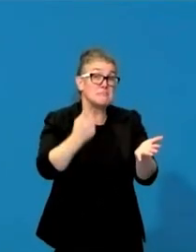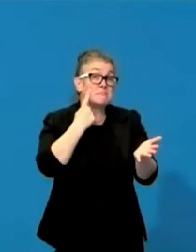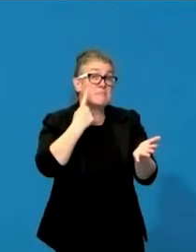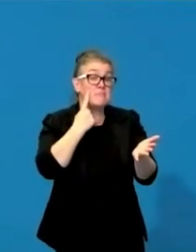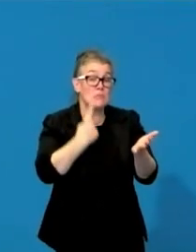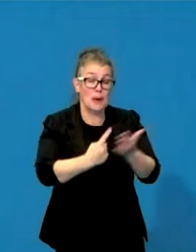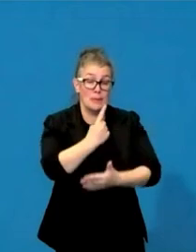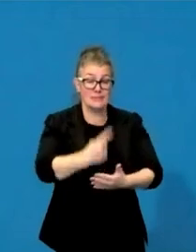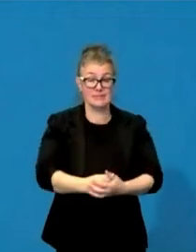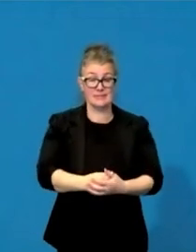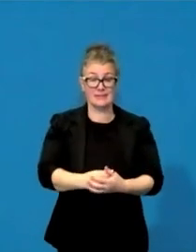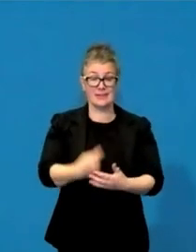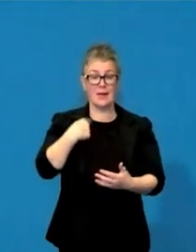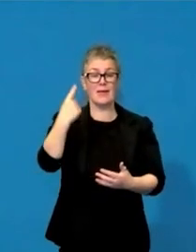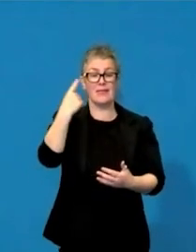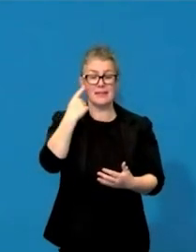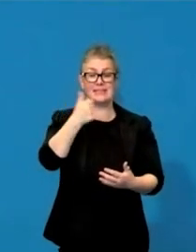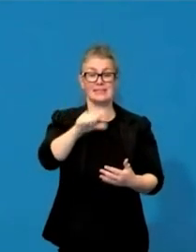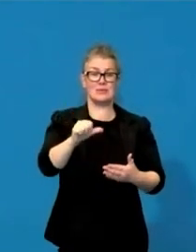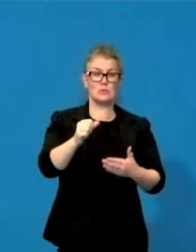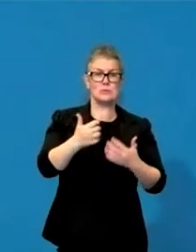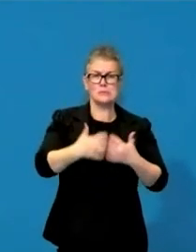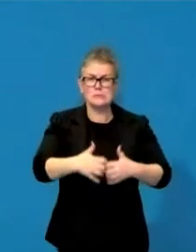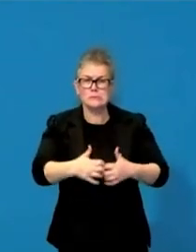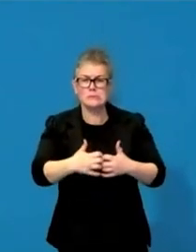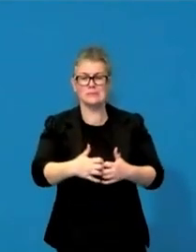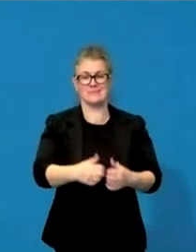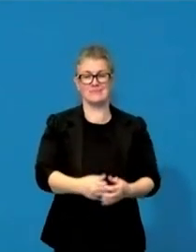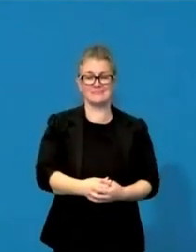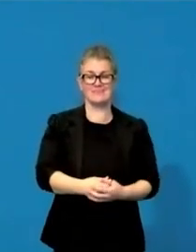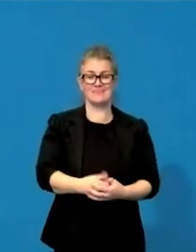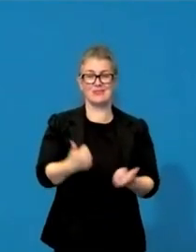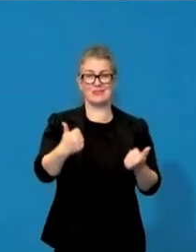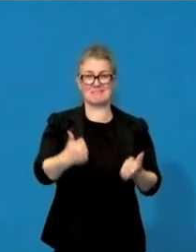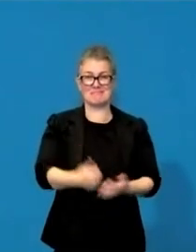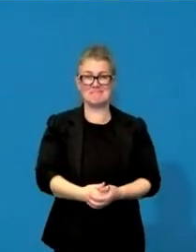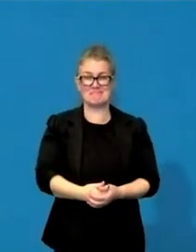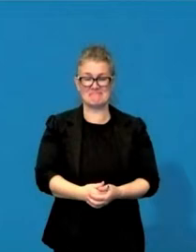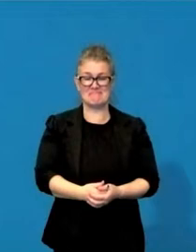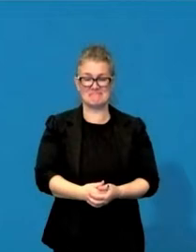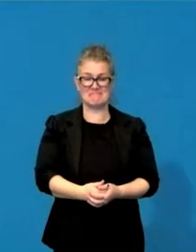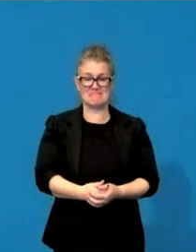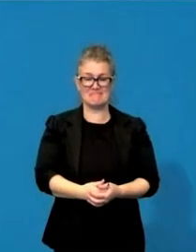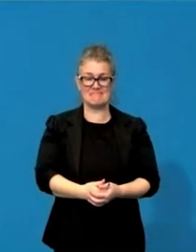I think I'm still working - trying. Yeah.